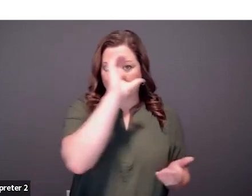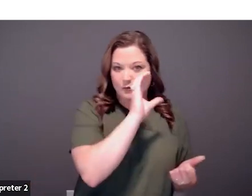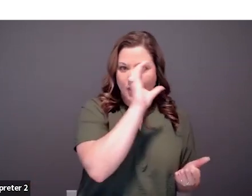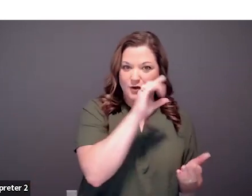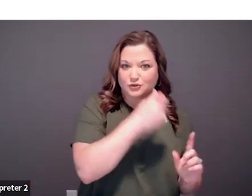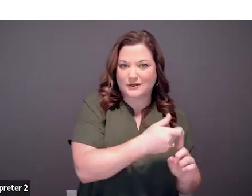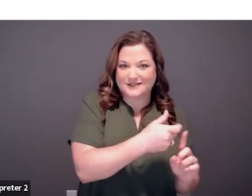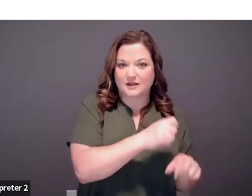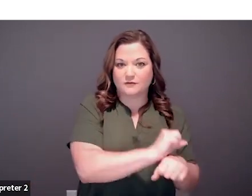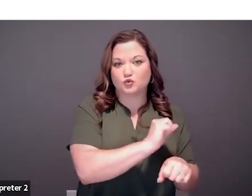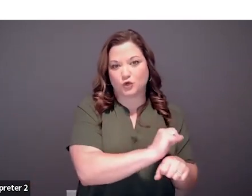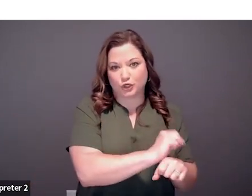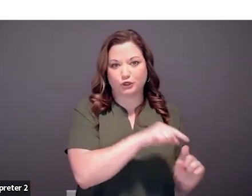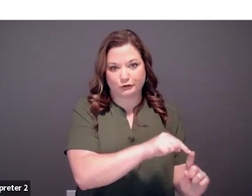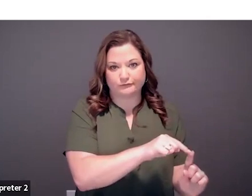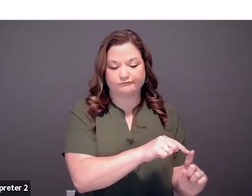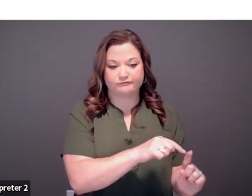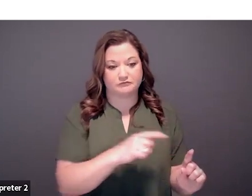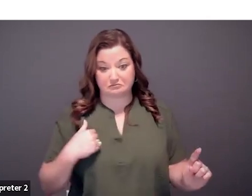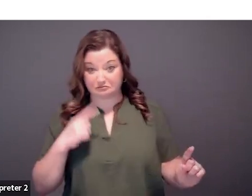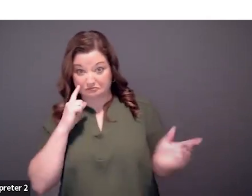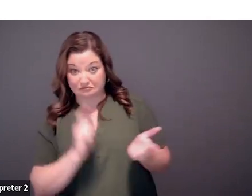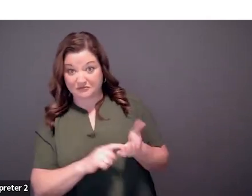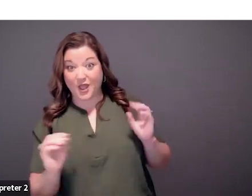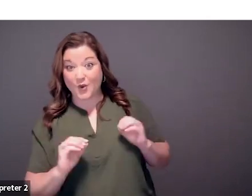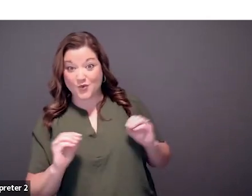You'll notice I have no ARIA included in this because,